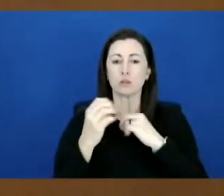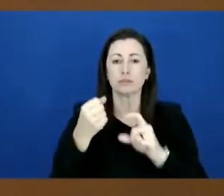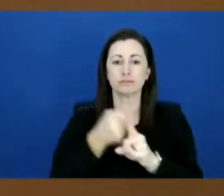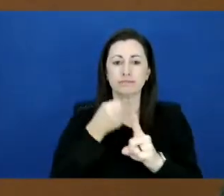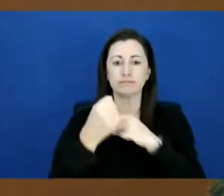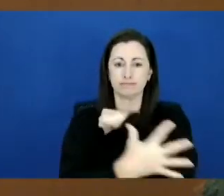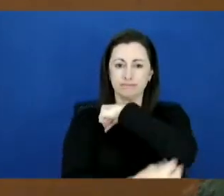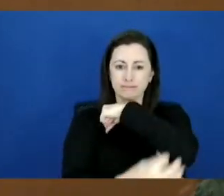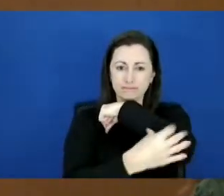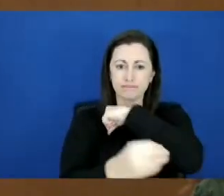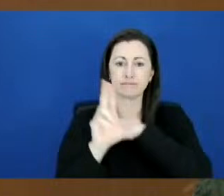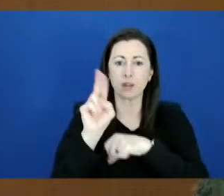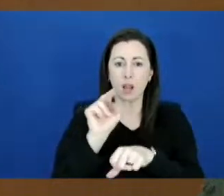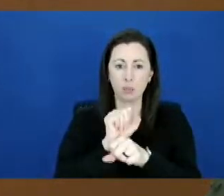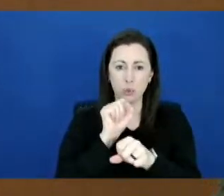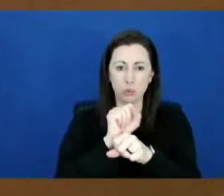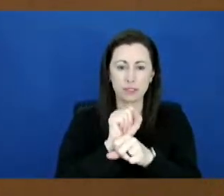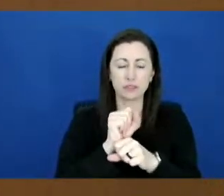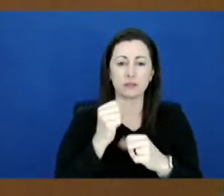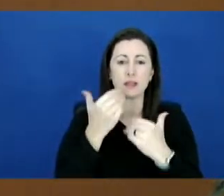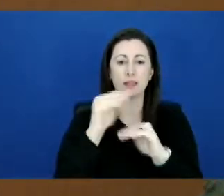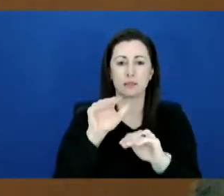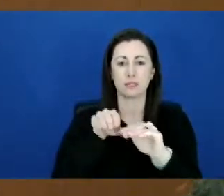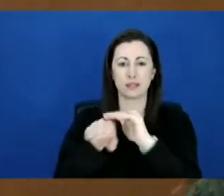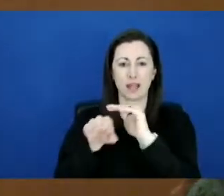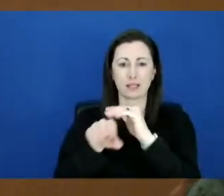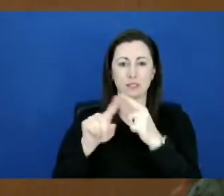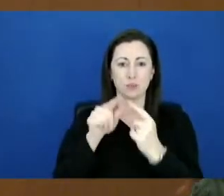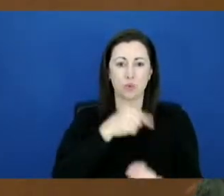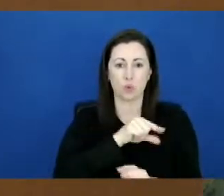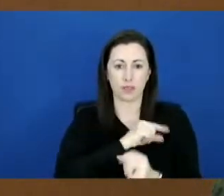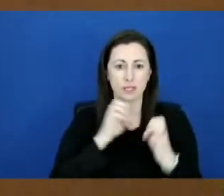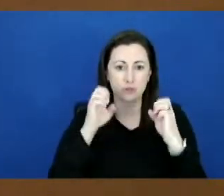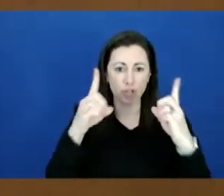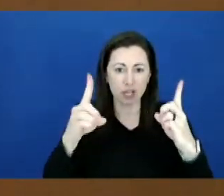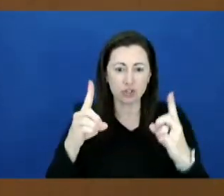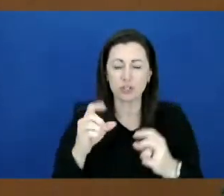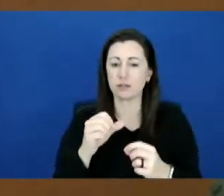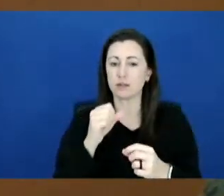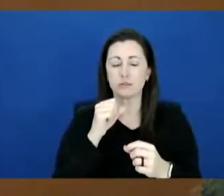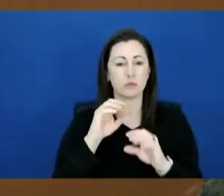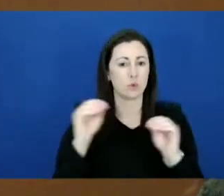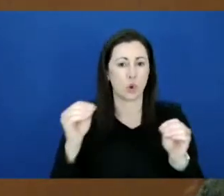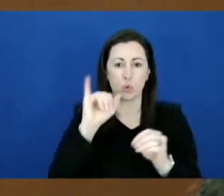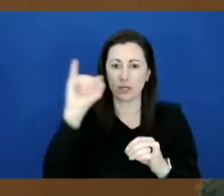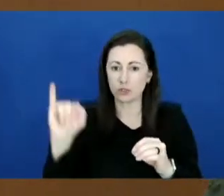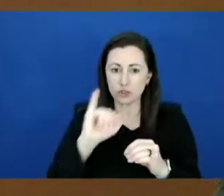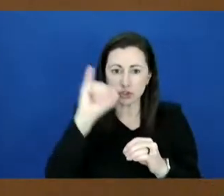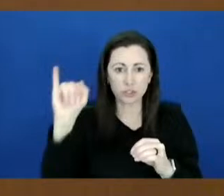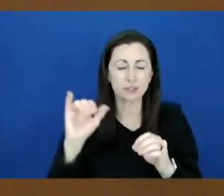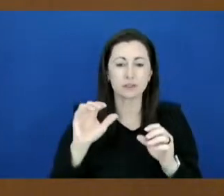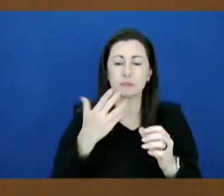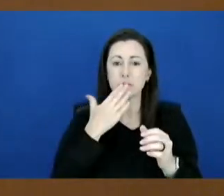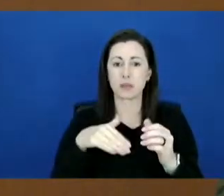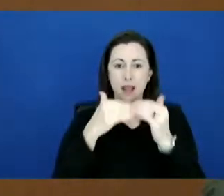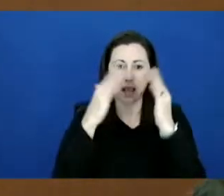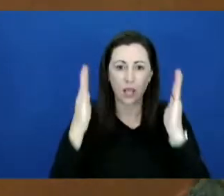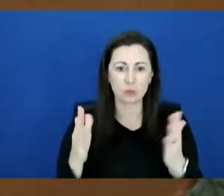WHERE RESIDENTS FACE HIGHER LEVELS OF POVERTY, UNEMPLOYMENT,